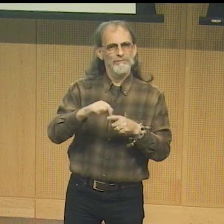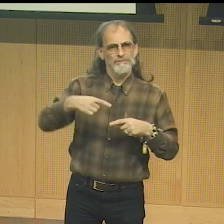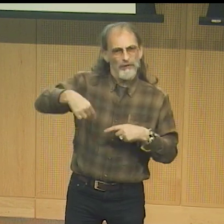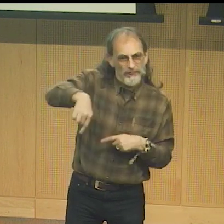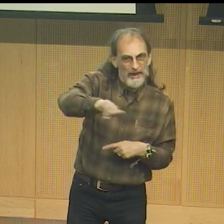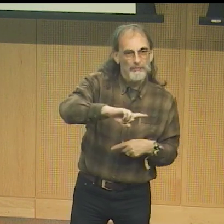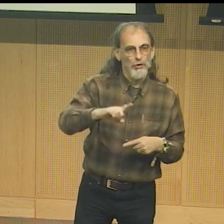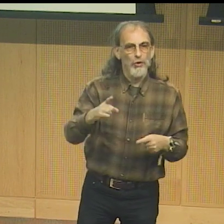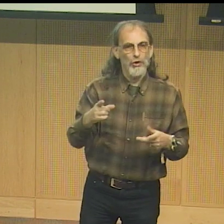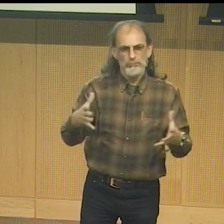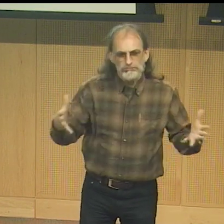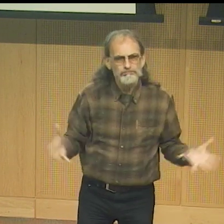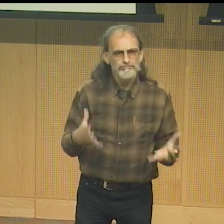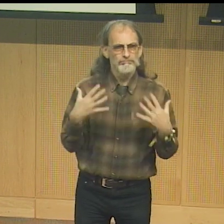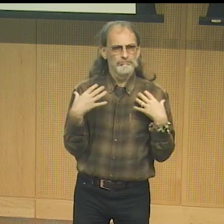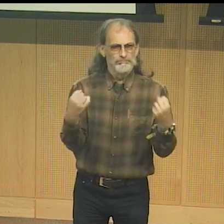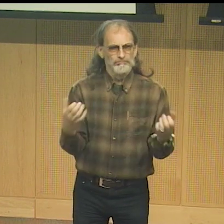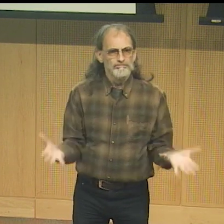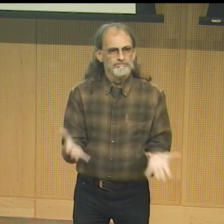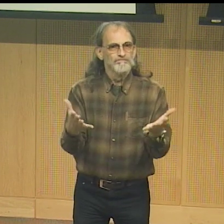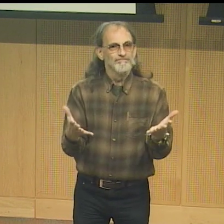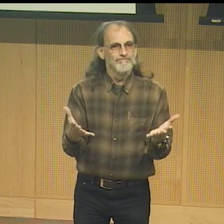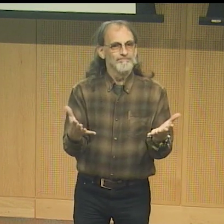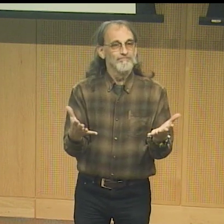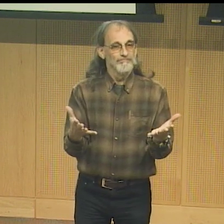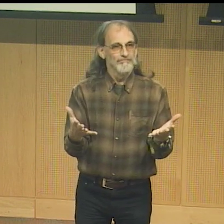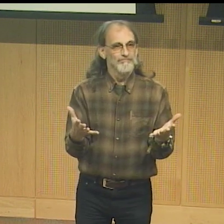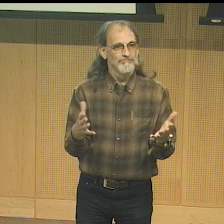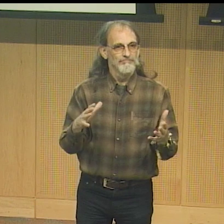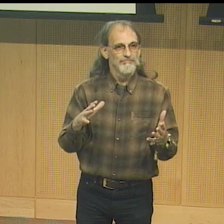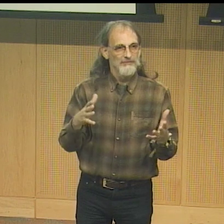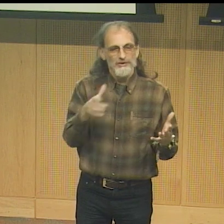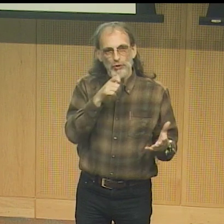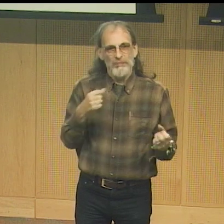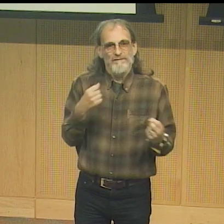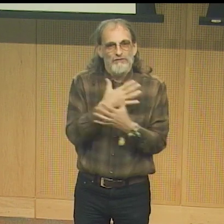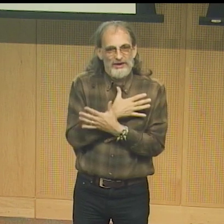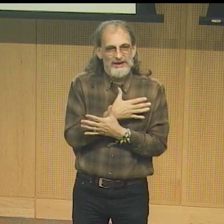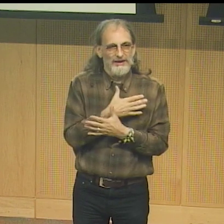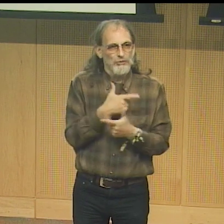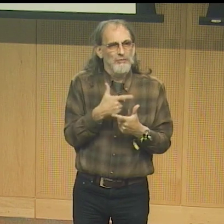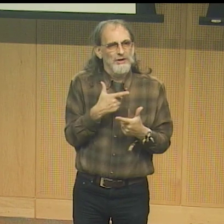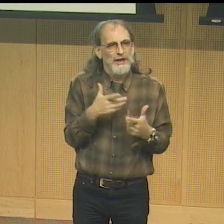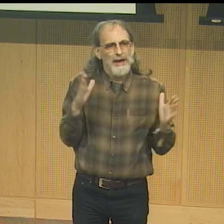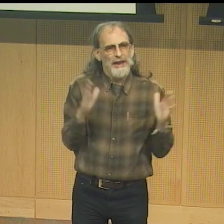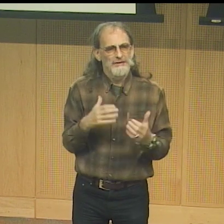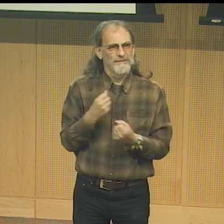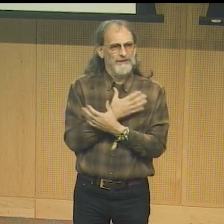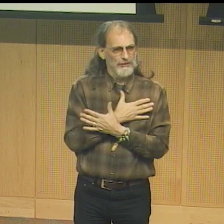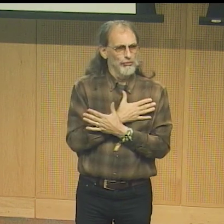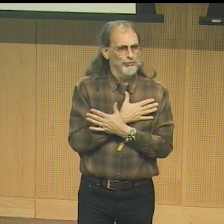Yet Deafhood training for those individuals would begin to build their self-confidence. It would lessen their fear of